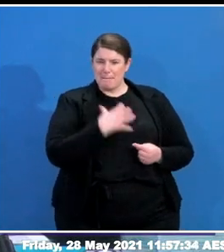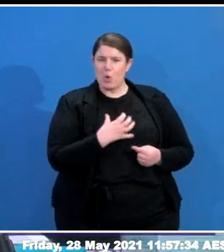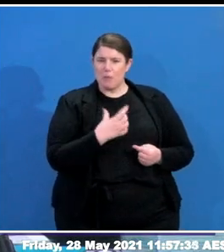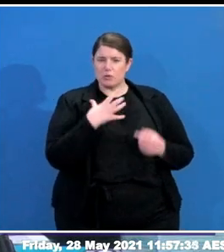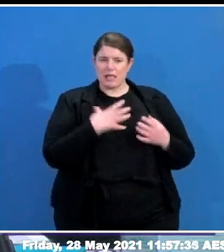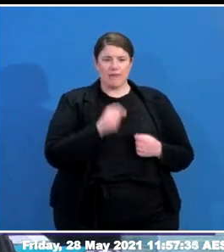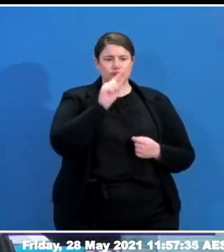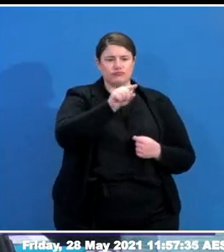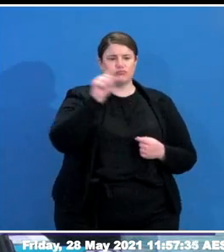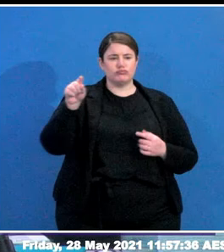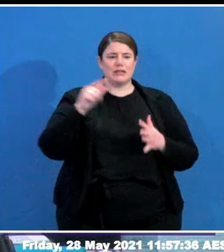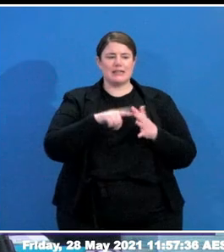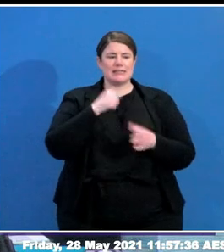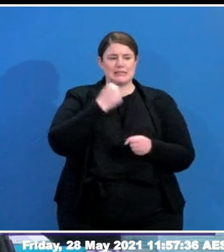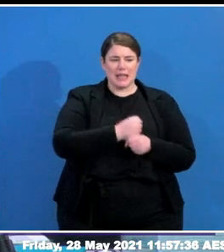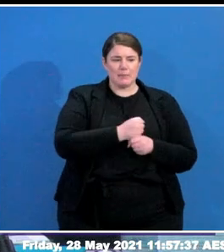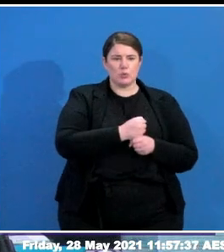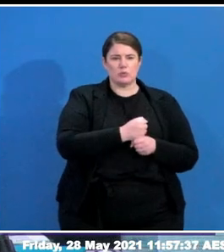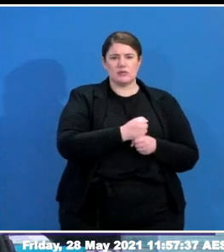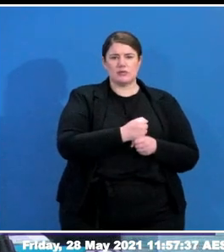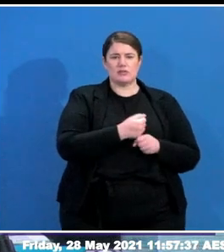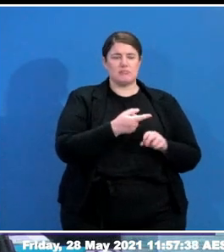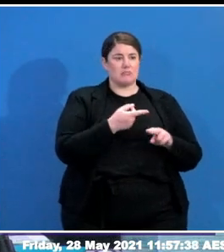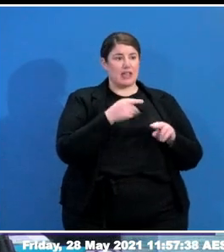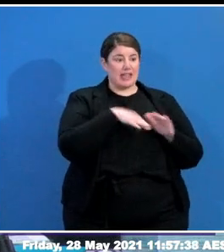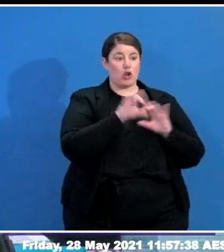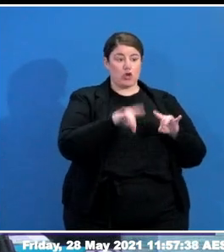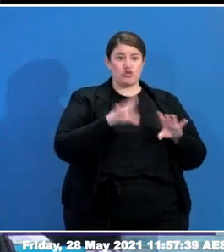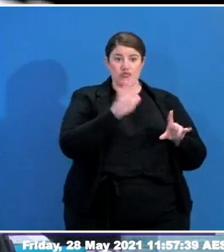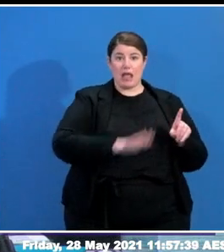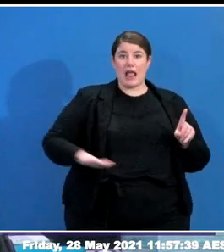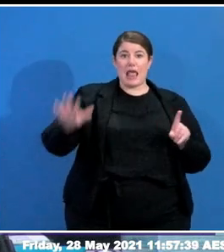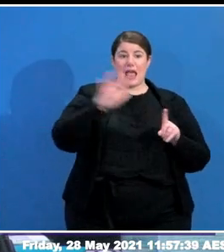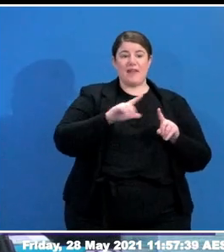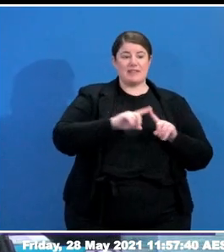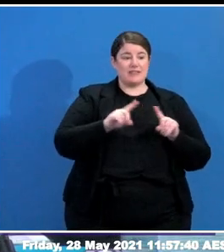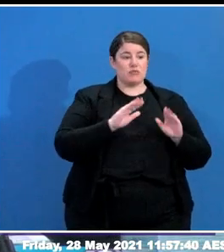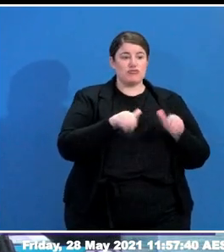examples around Australia where there are different providers in group homes.